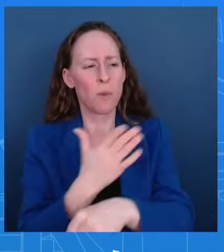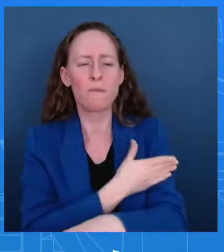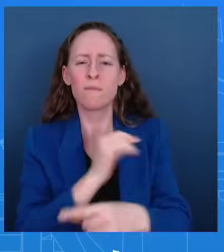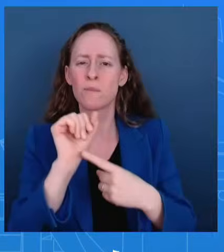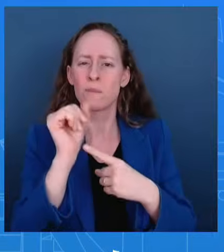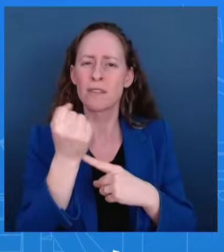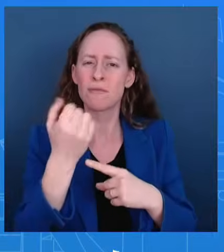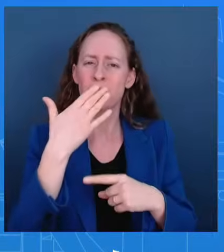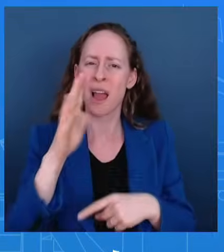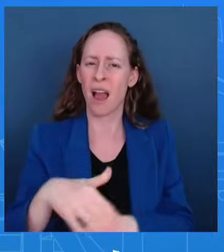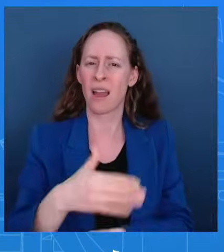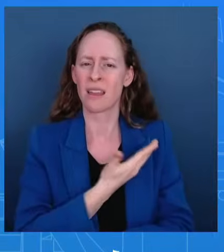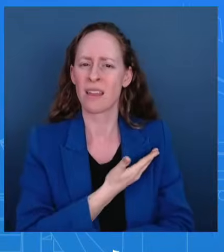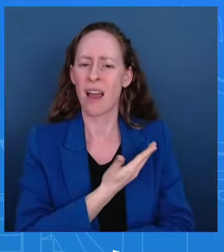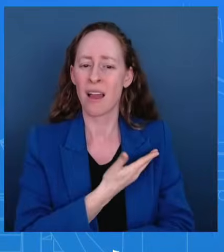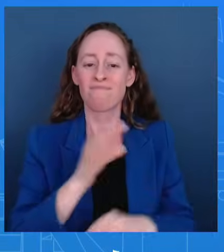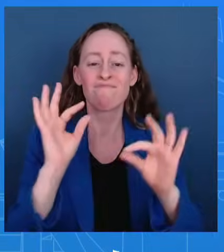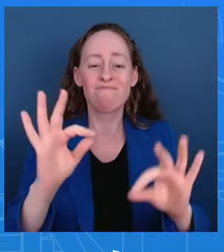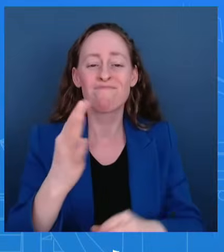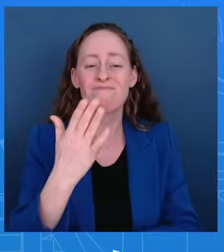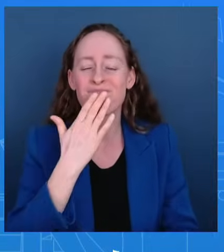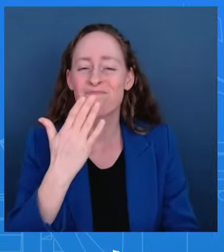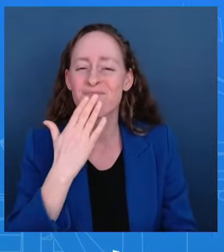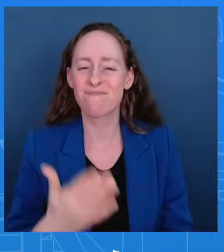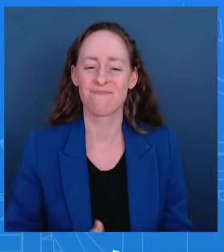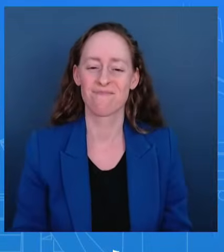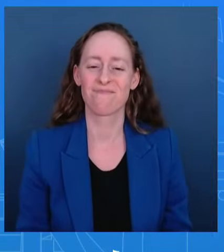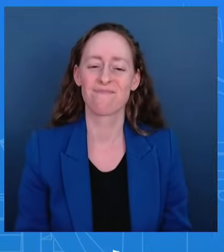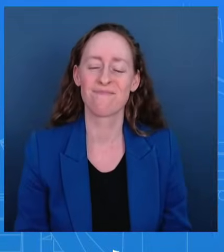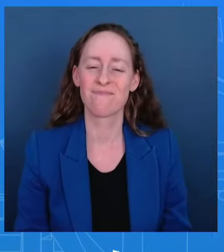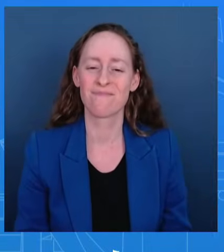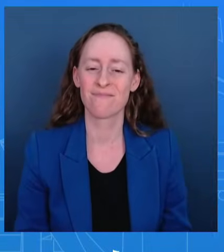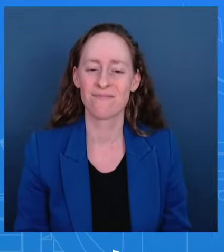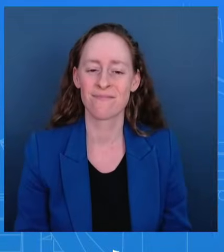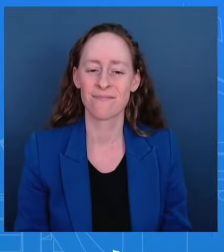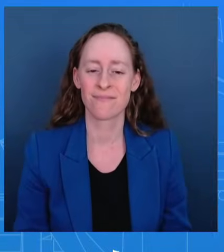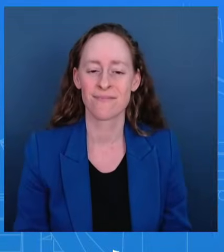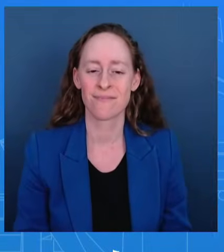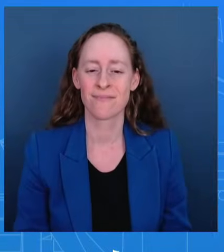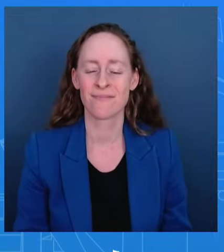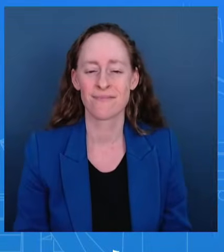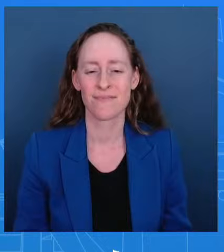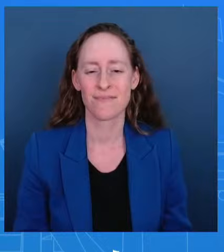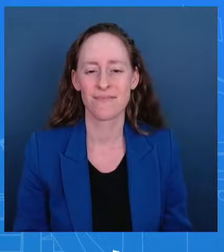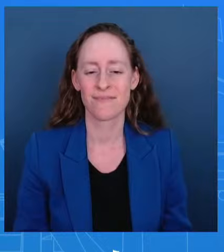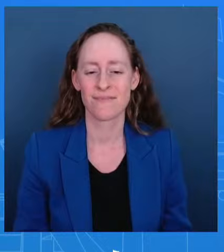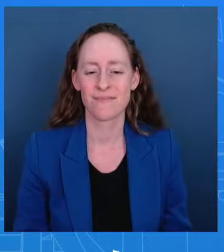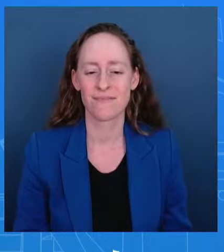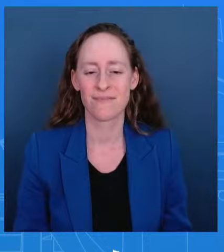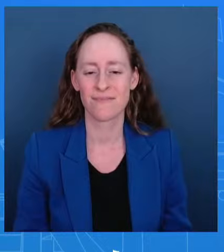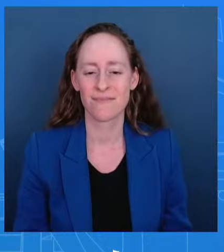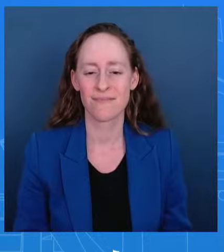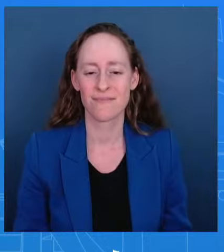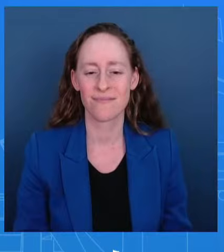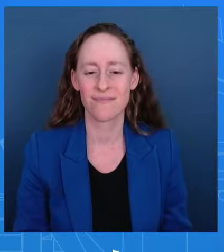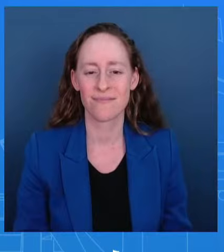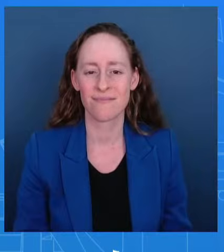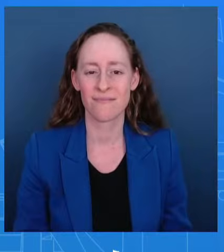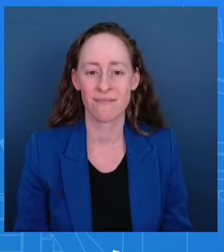Ms. Jean-Pierre: All right, thanks, Admiral. The Press: Thank you. Ms. Jean-Pierre: All right. Okay. Darlene, I don't have anything else. The Press: Great. Thank you.